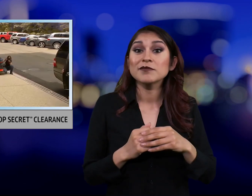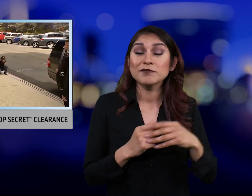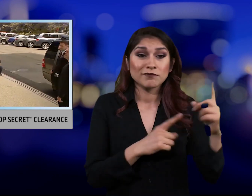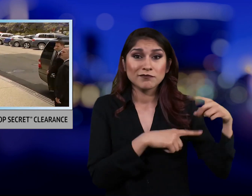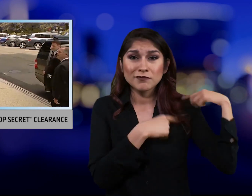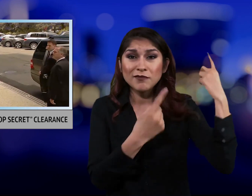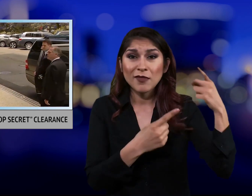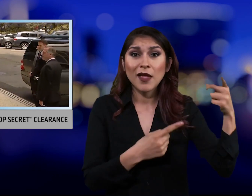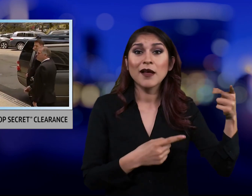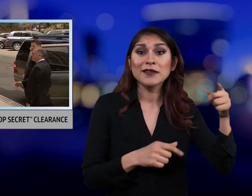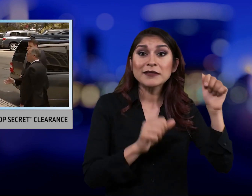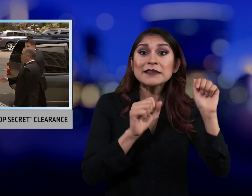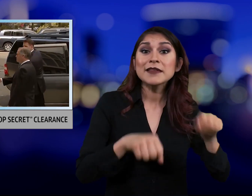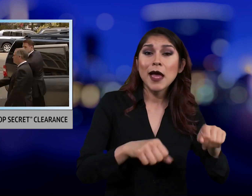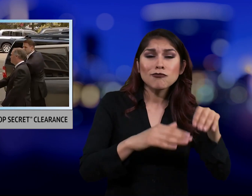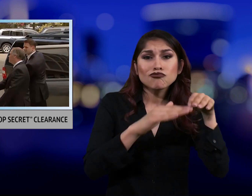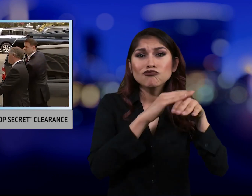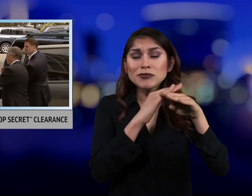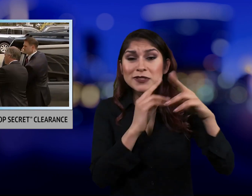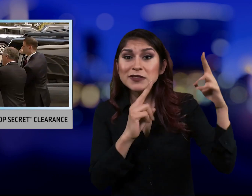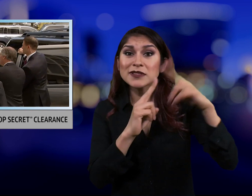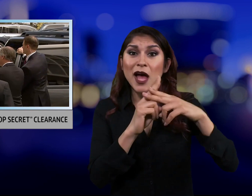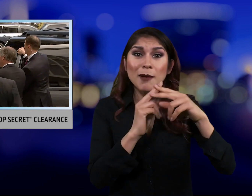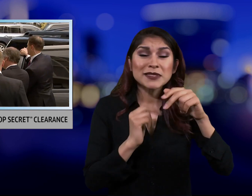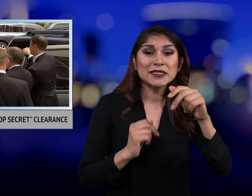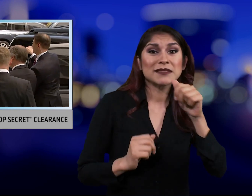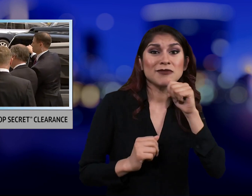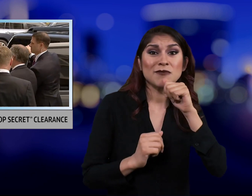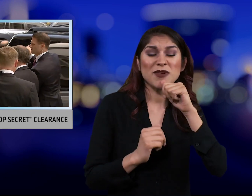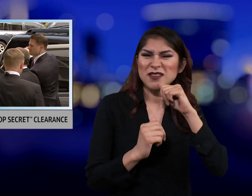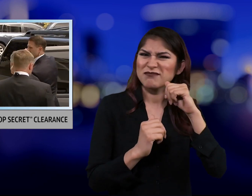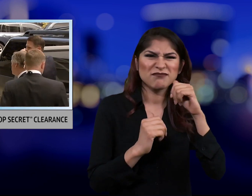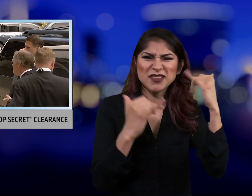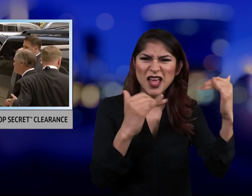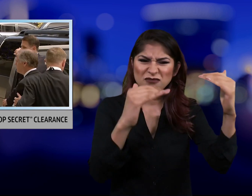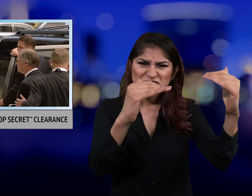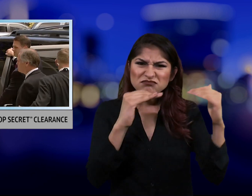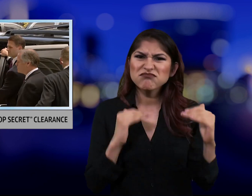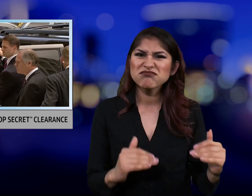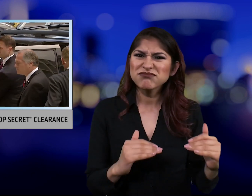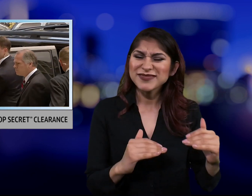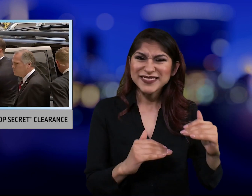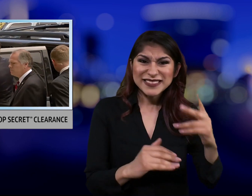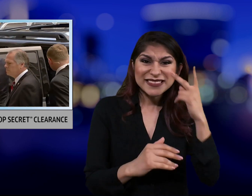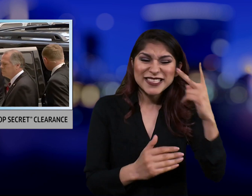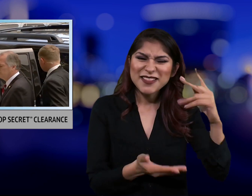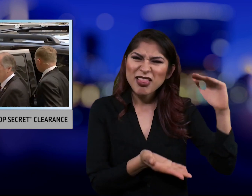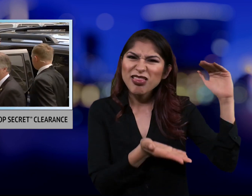Today Kushner was stripped of his "top-secret" access to the nation secrets, downgraded to